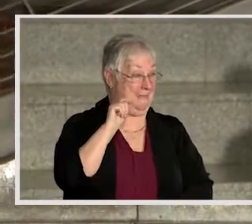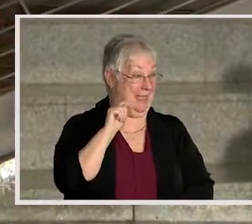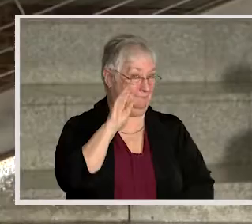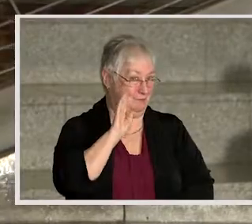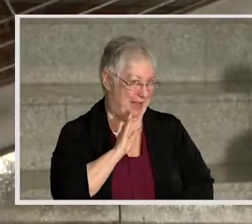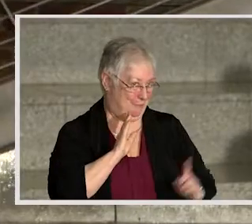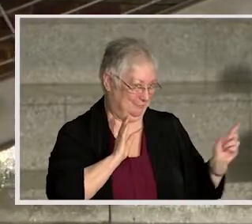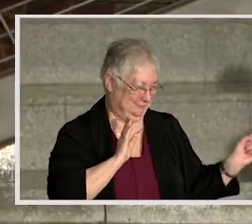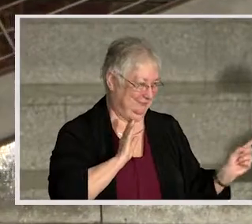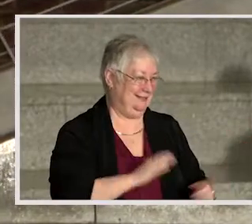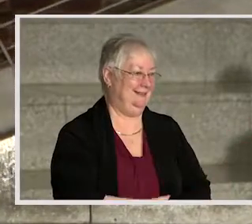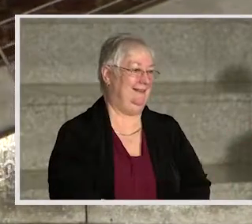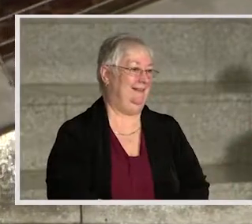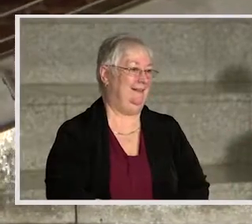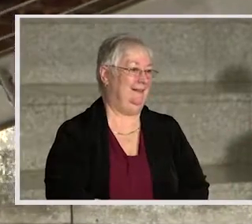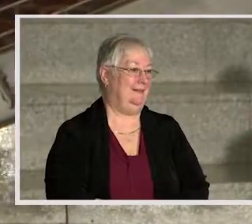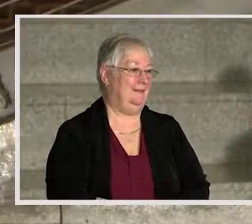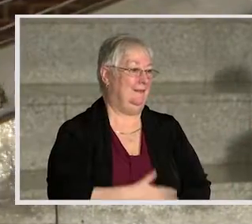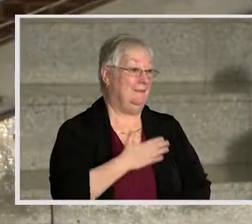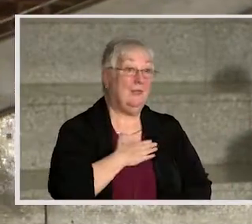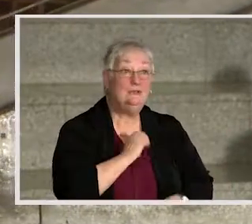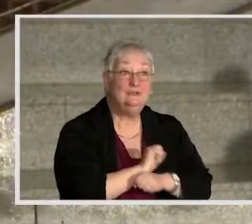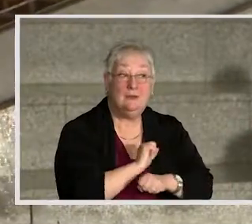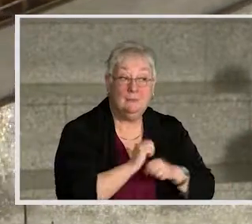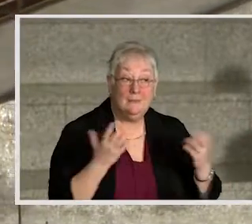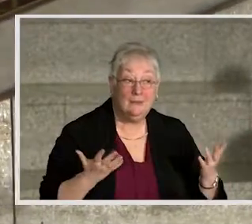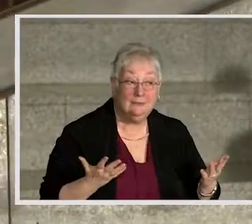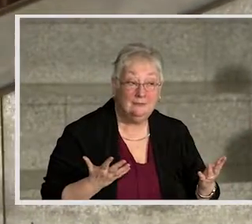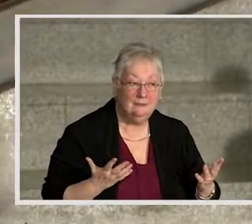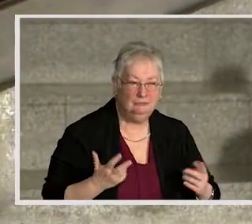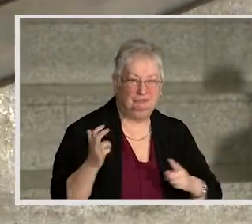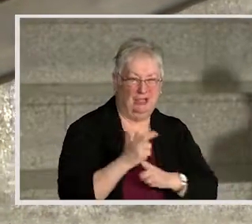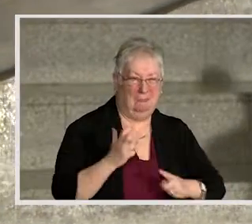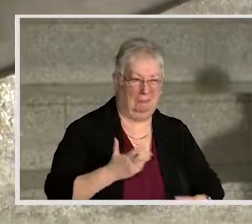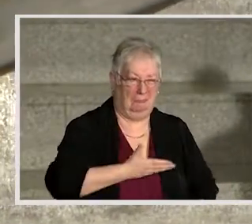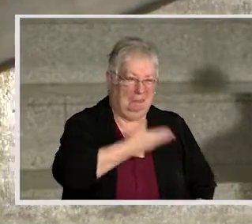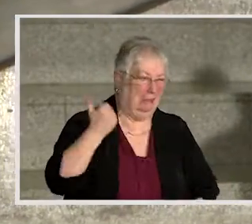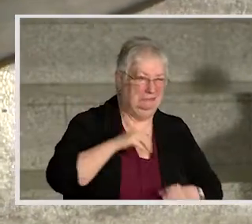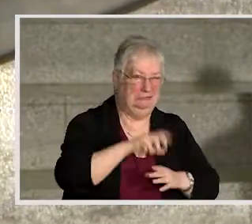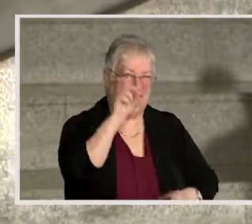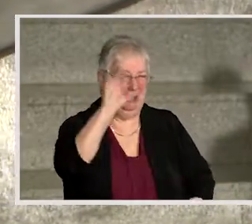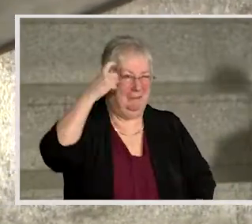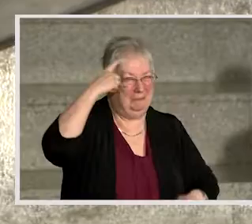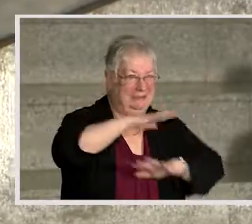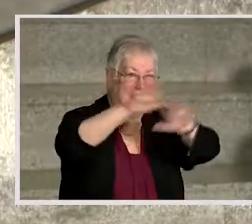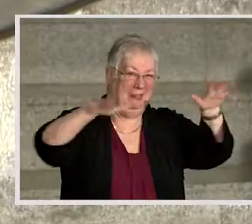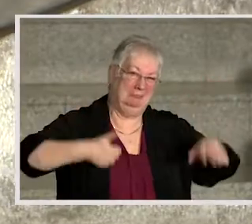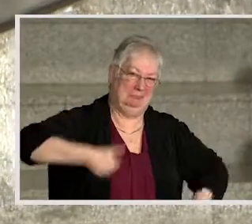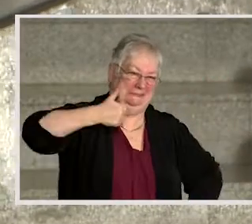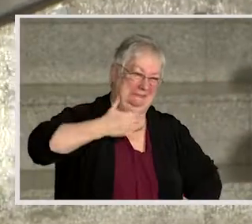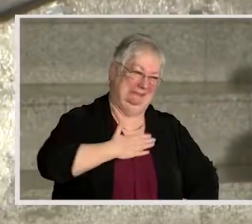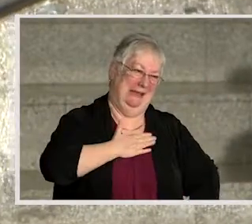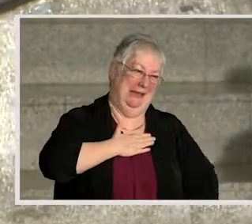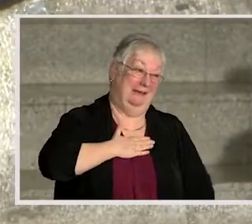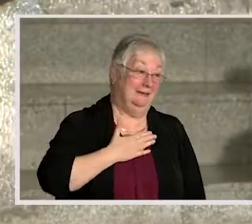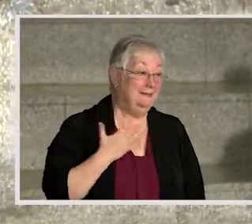WORK ON WHAT YOU ARE GOING TO WORK ON TONIGHT ALL YEAR LONG. OF COURSE, I LIKE NUMBERS AND I LIKE EXCEL SPREADSHEETS BUT EVEN